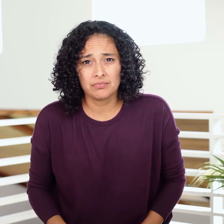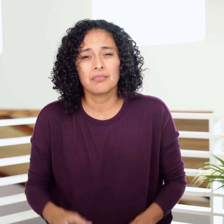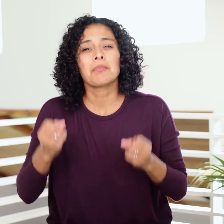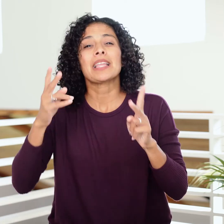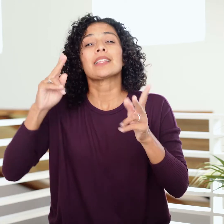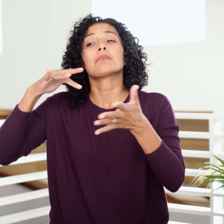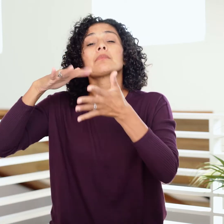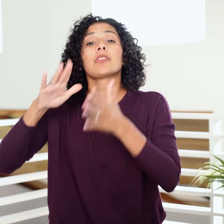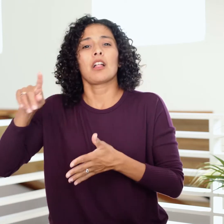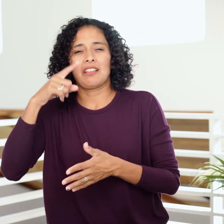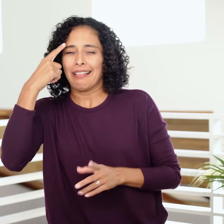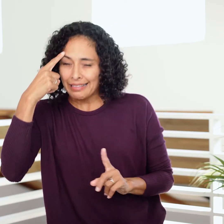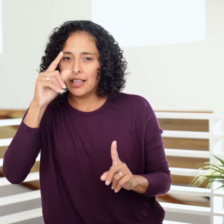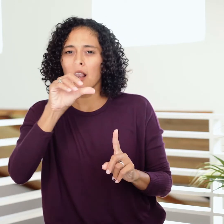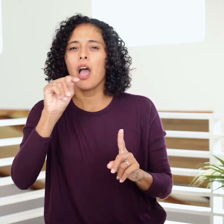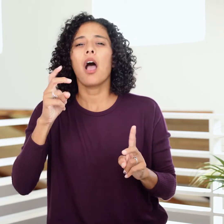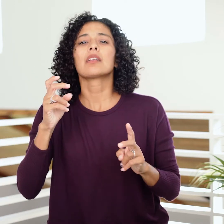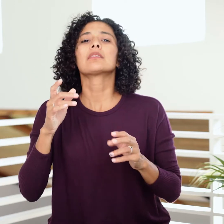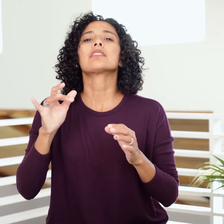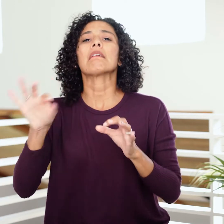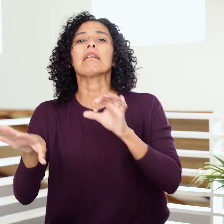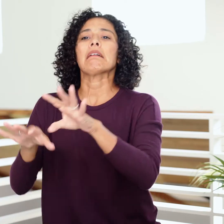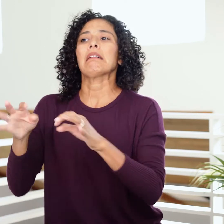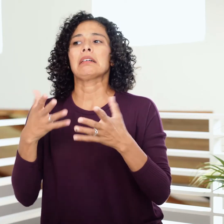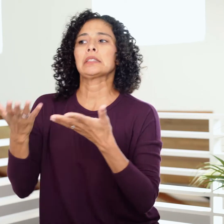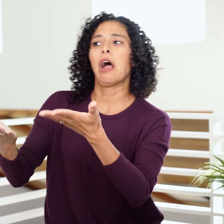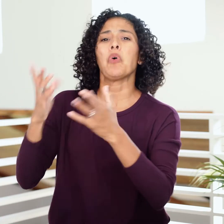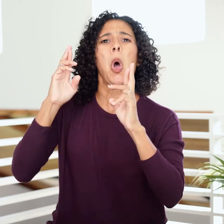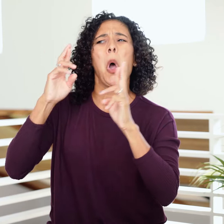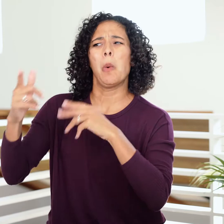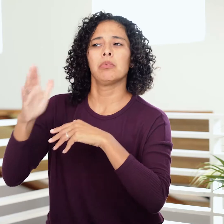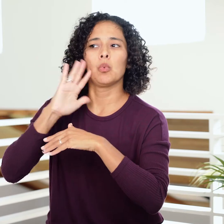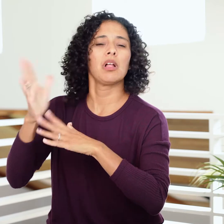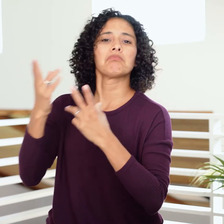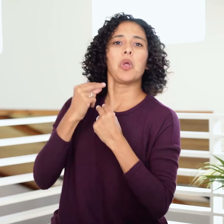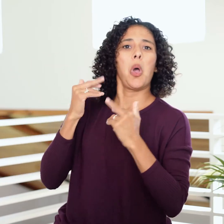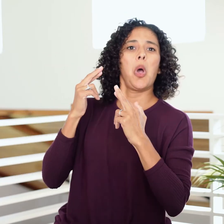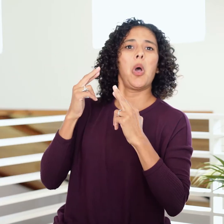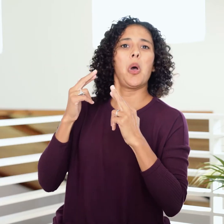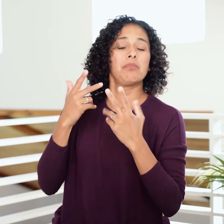Many scholars think Lot is bluffing or expects his offer to be rejected.